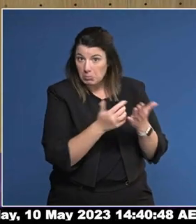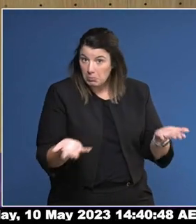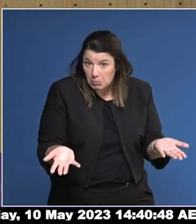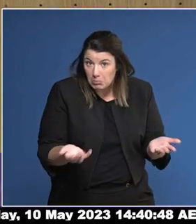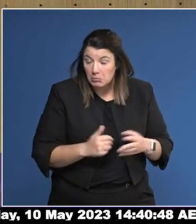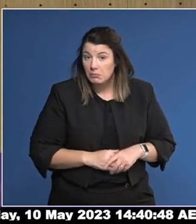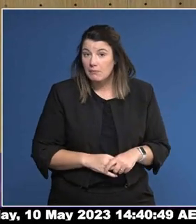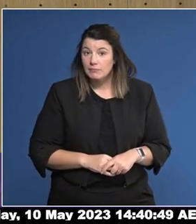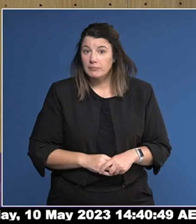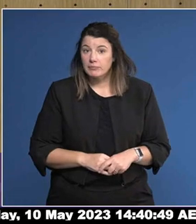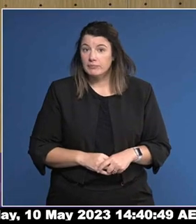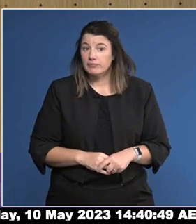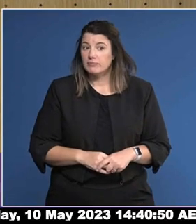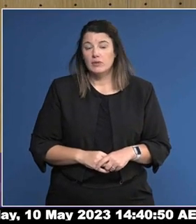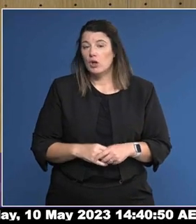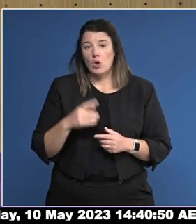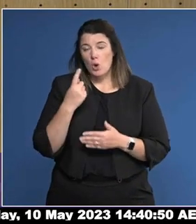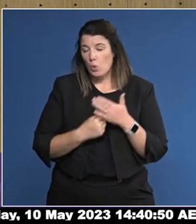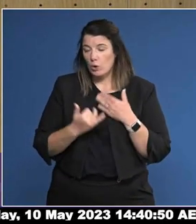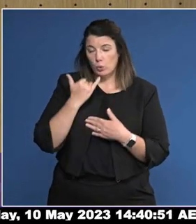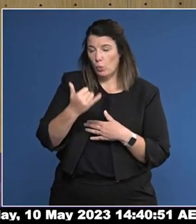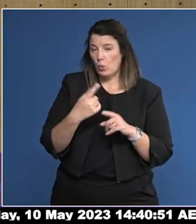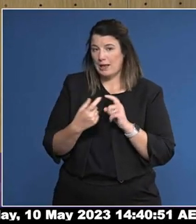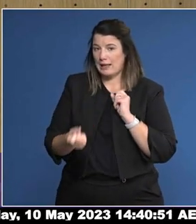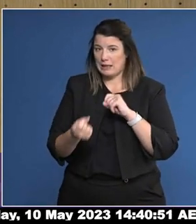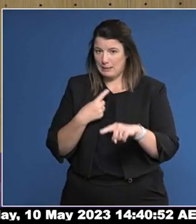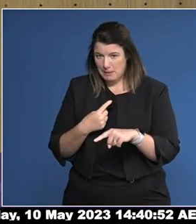that we did anything other than that, and we had - from the notes, we had numbers that